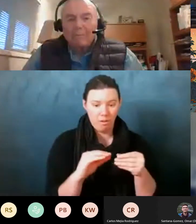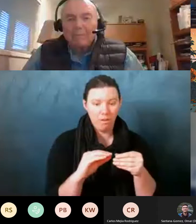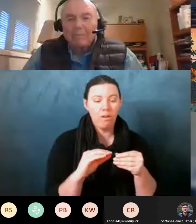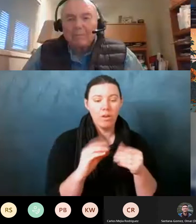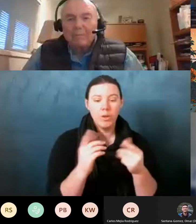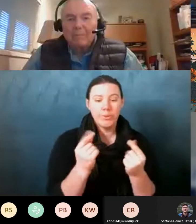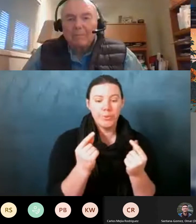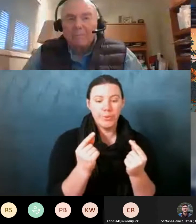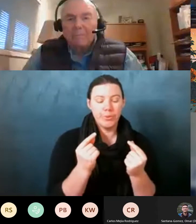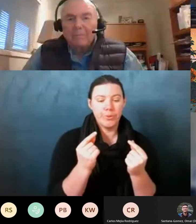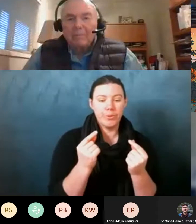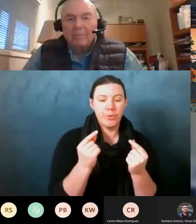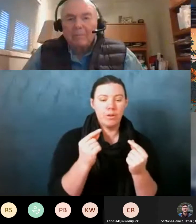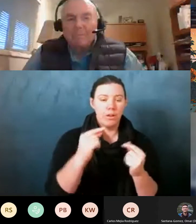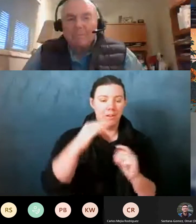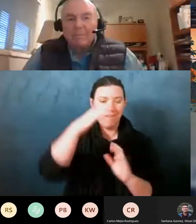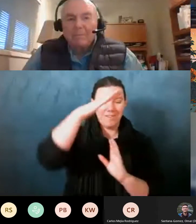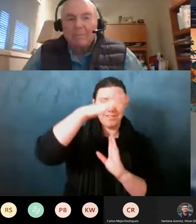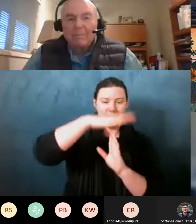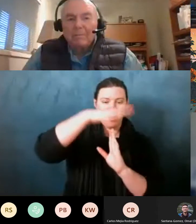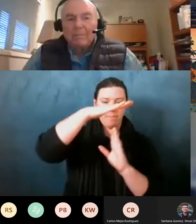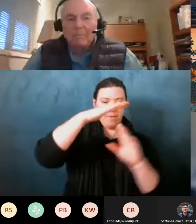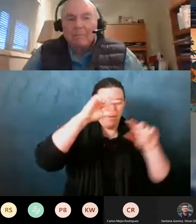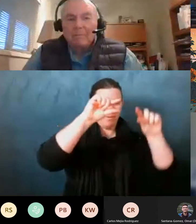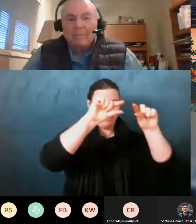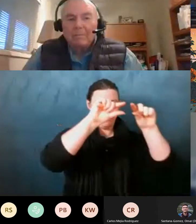you should see a thing where you could raise your hand.